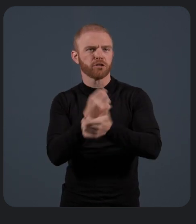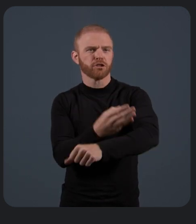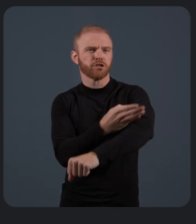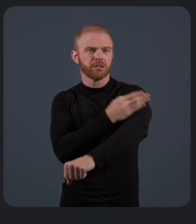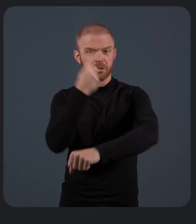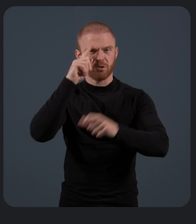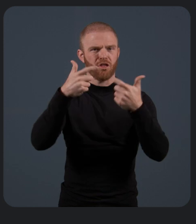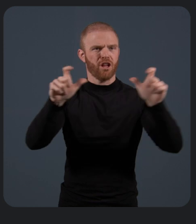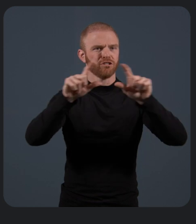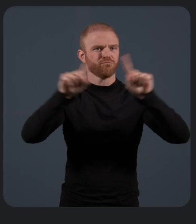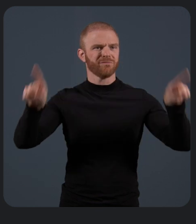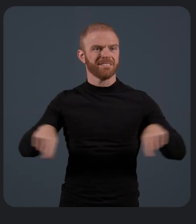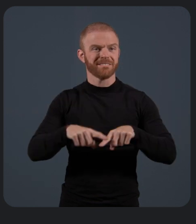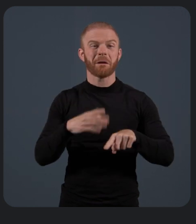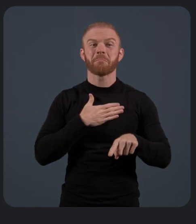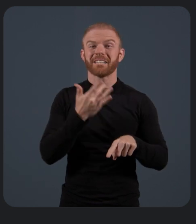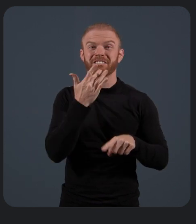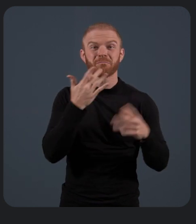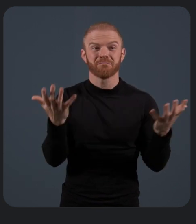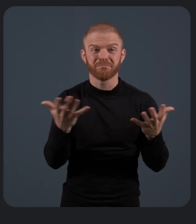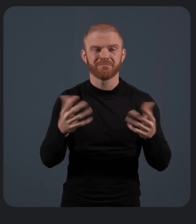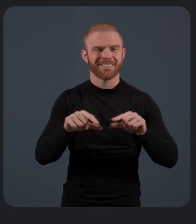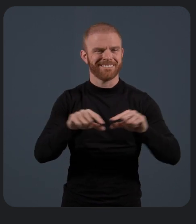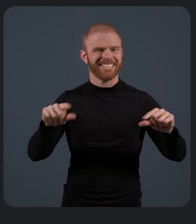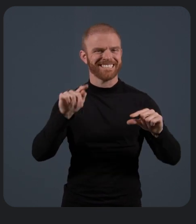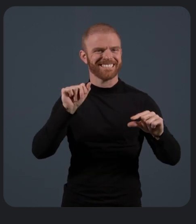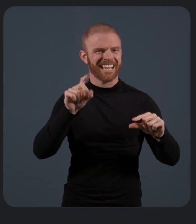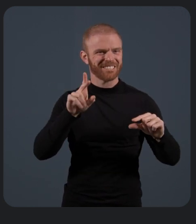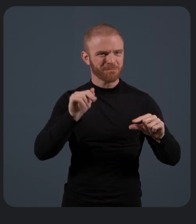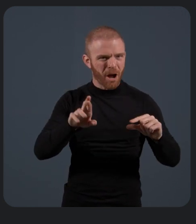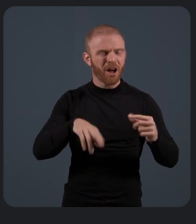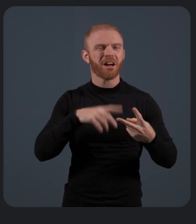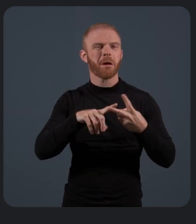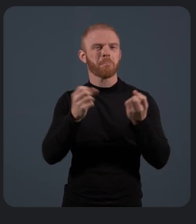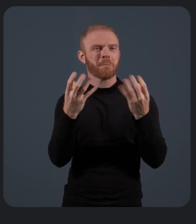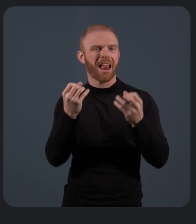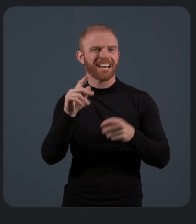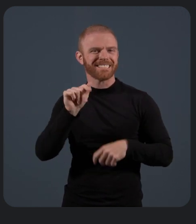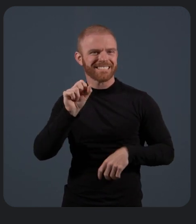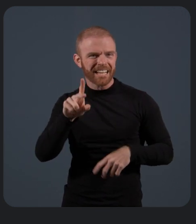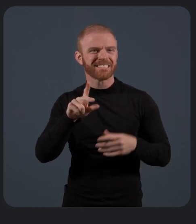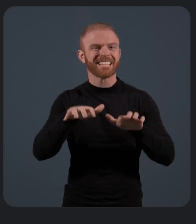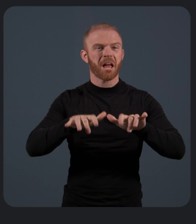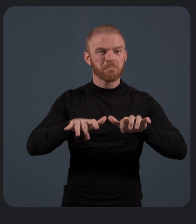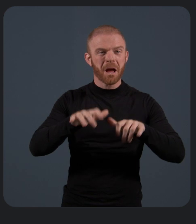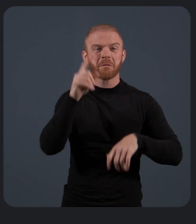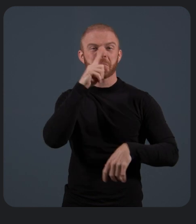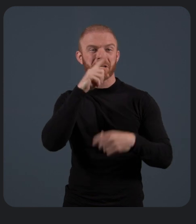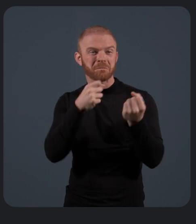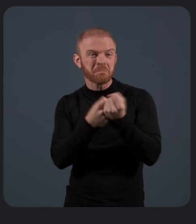Some of my favorites include the taskbar, multitasking, keyboard and mouse support, and a compatibility mode